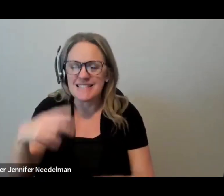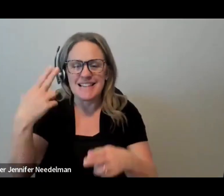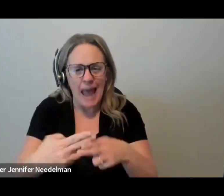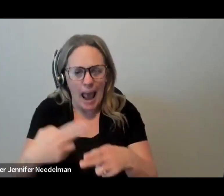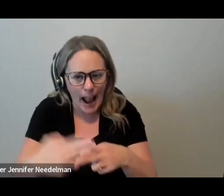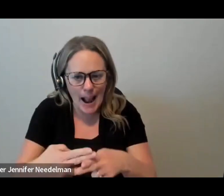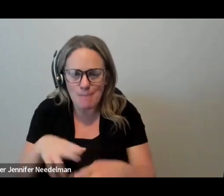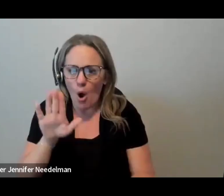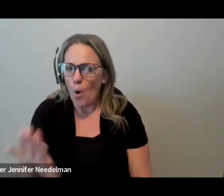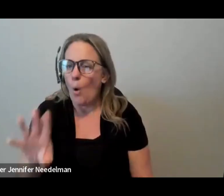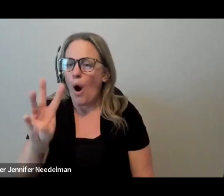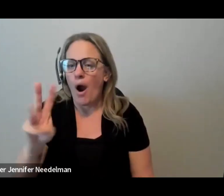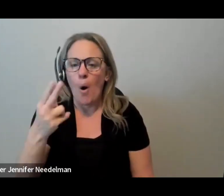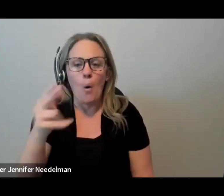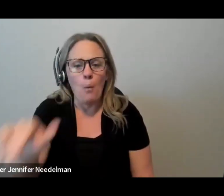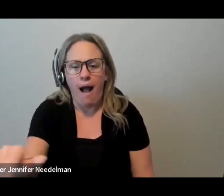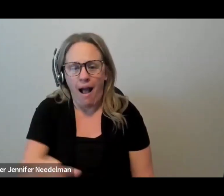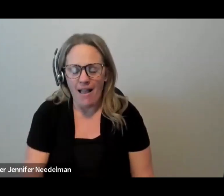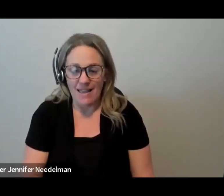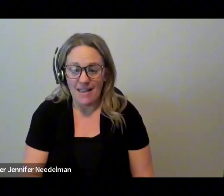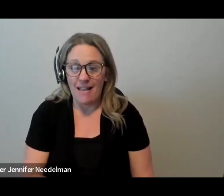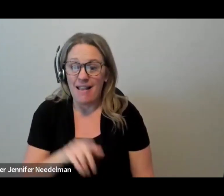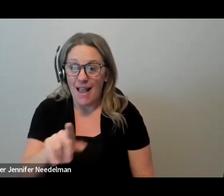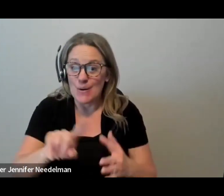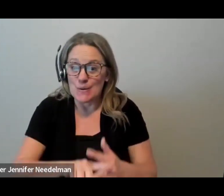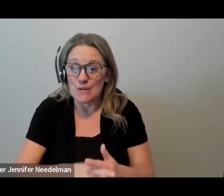and as your journey takes off, you keep that at your core.